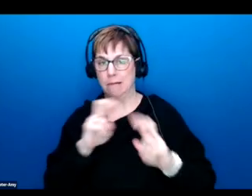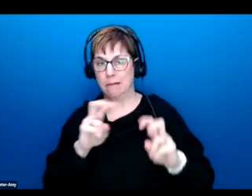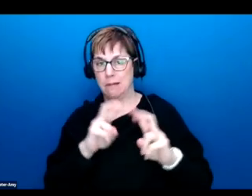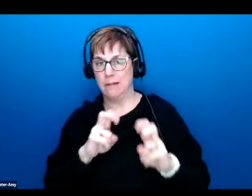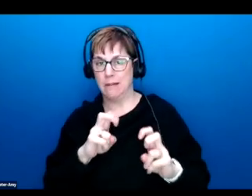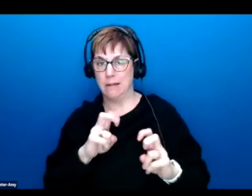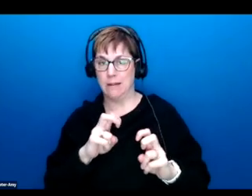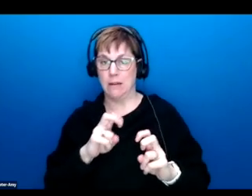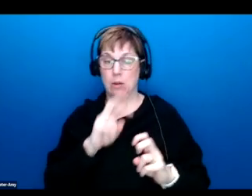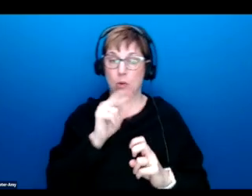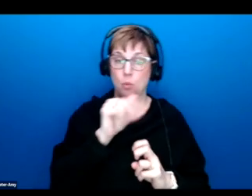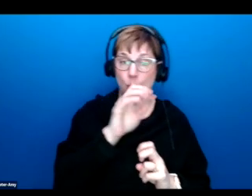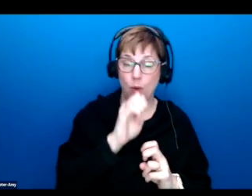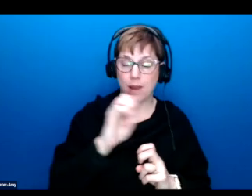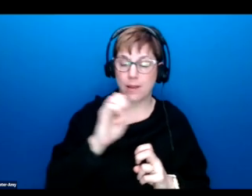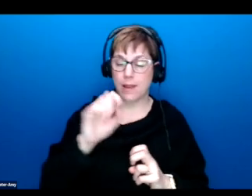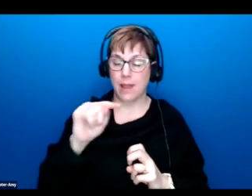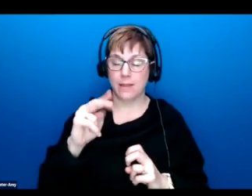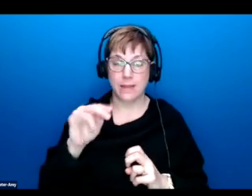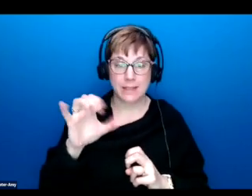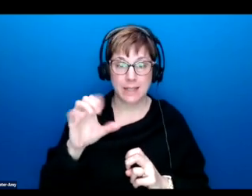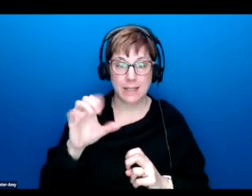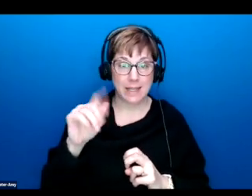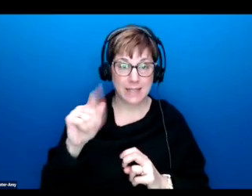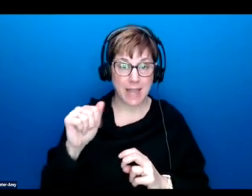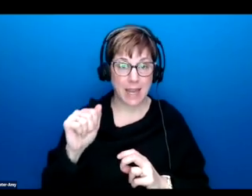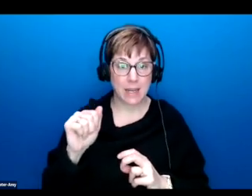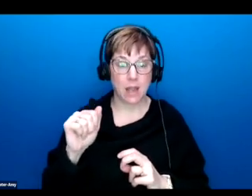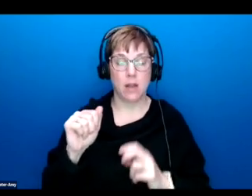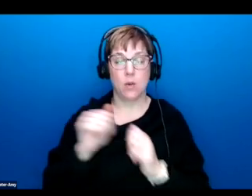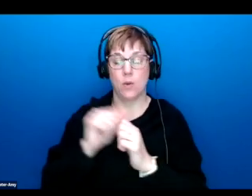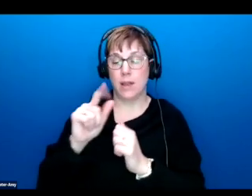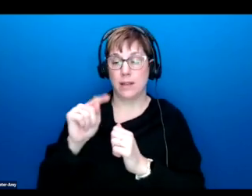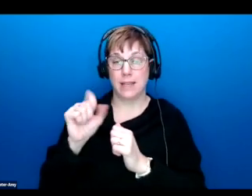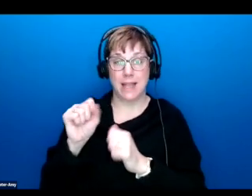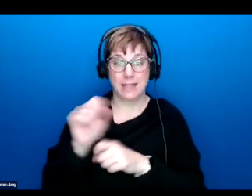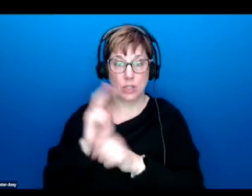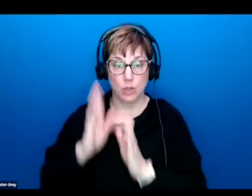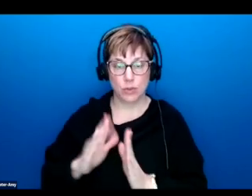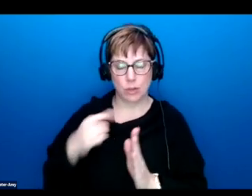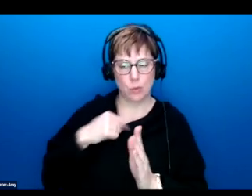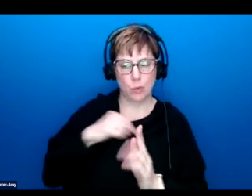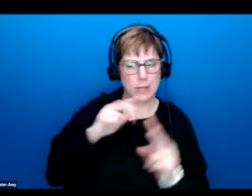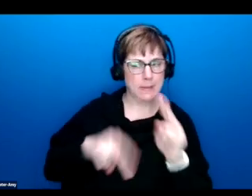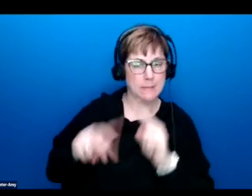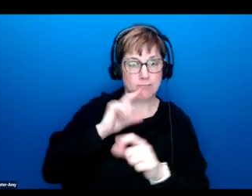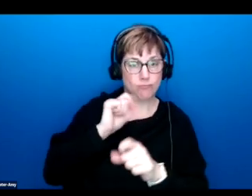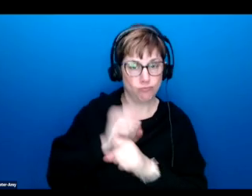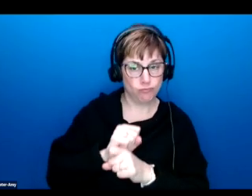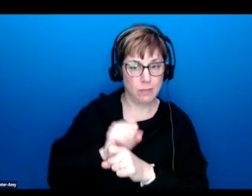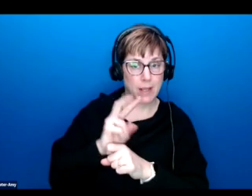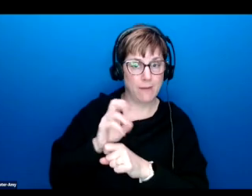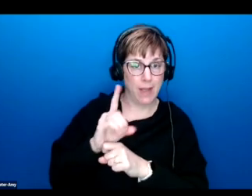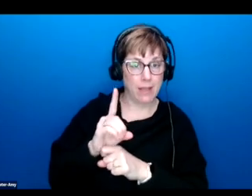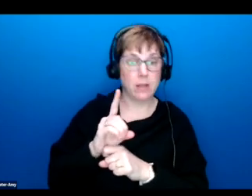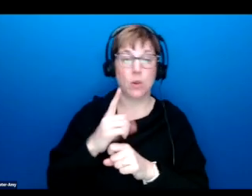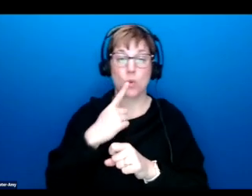race and ethnicity data specifically among LTSS users. So states are marked here in red, um,